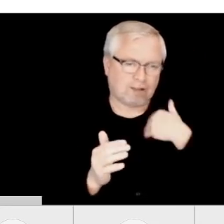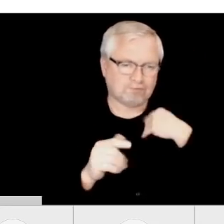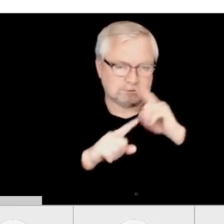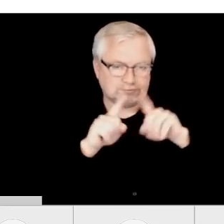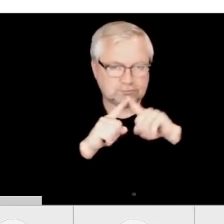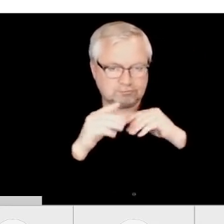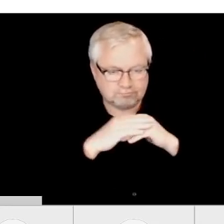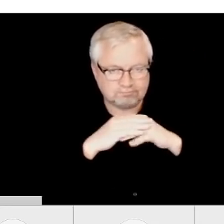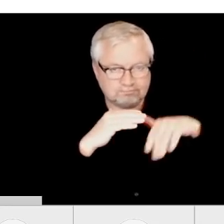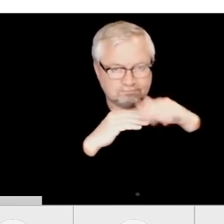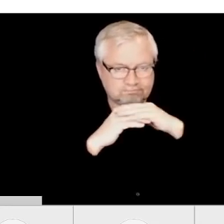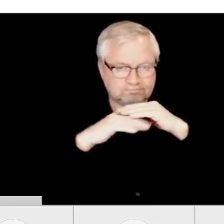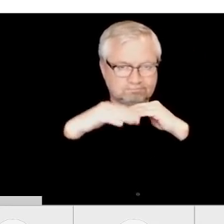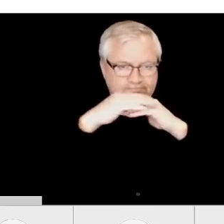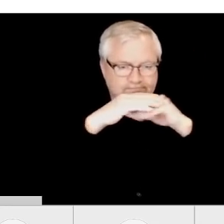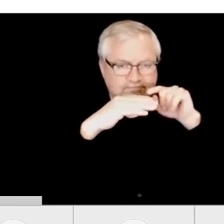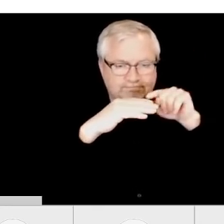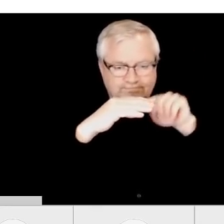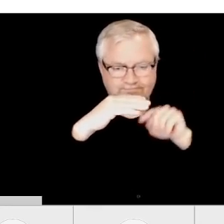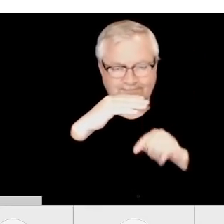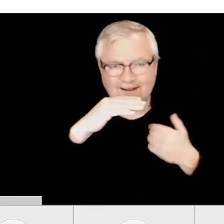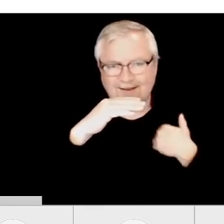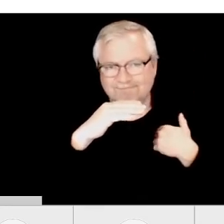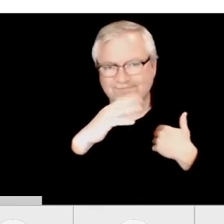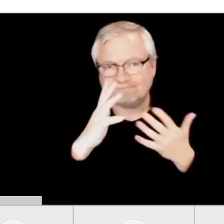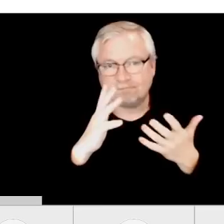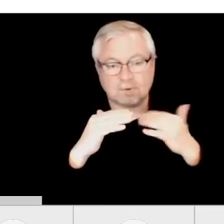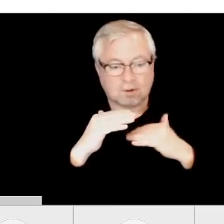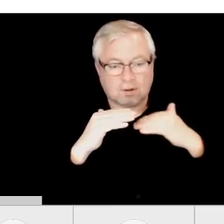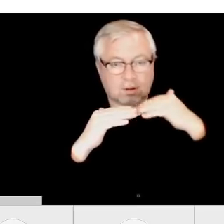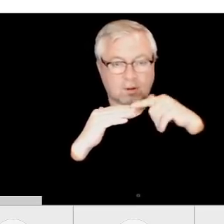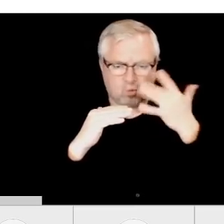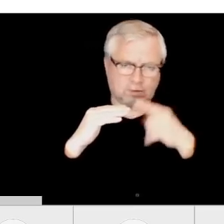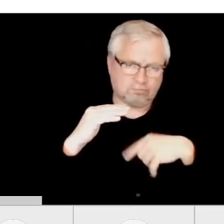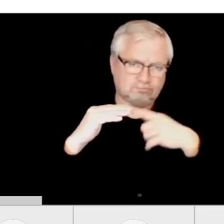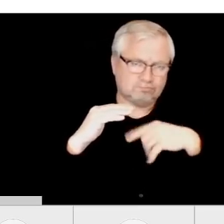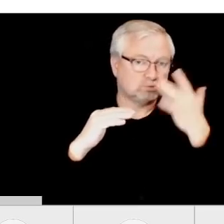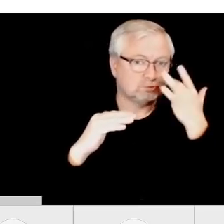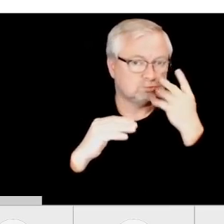They are layered in the sense that we have two, a best and a worst scenario.